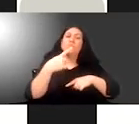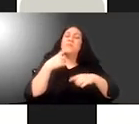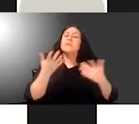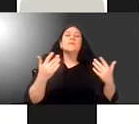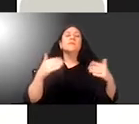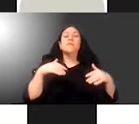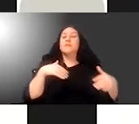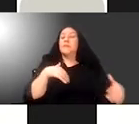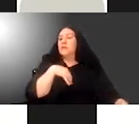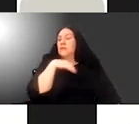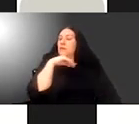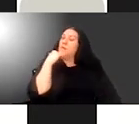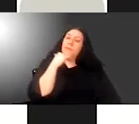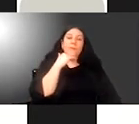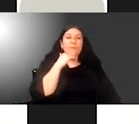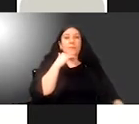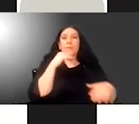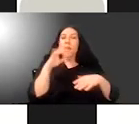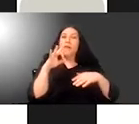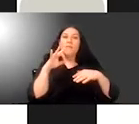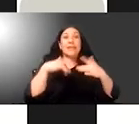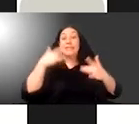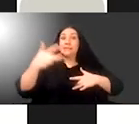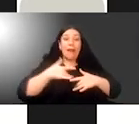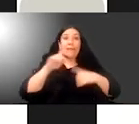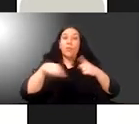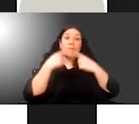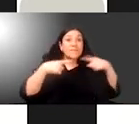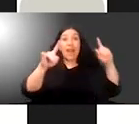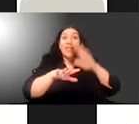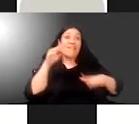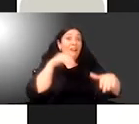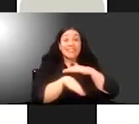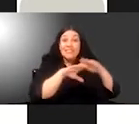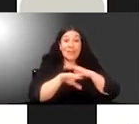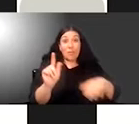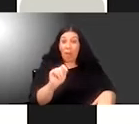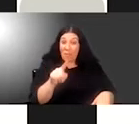Oh.